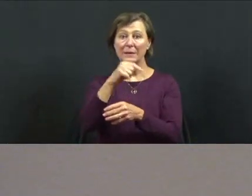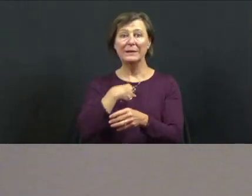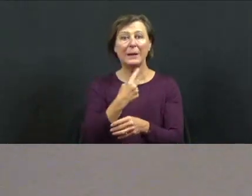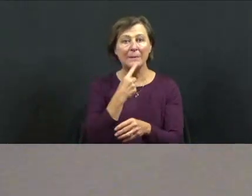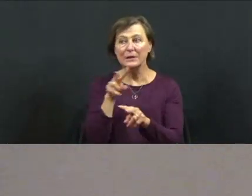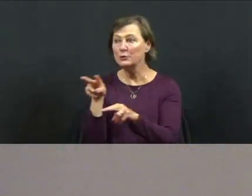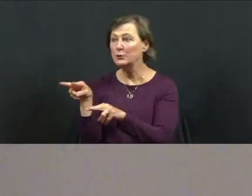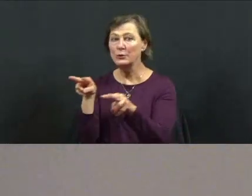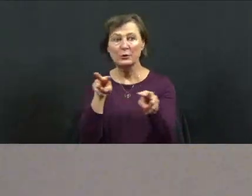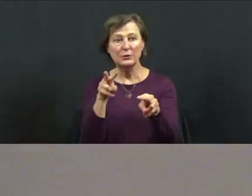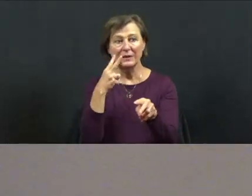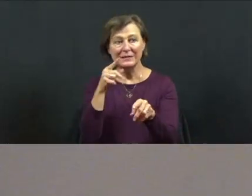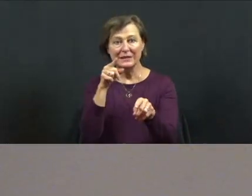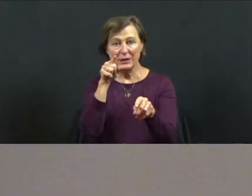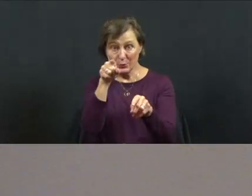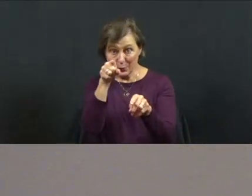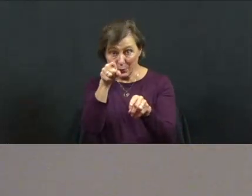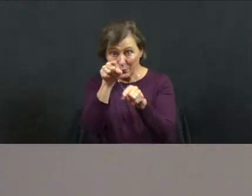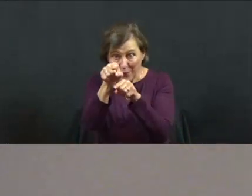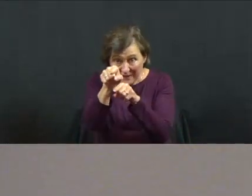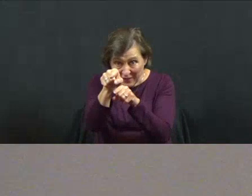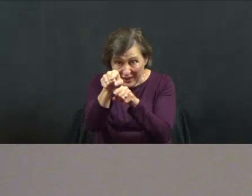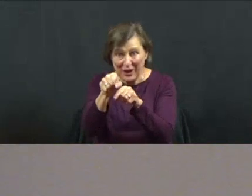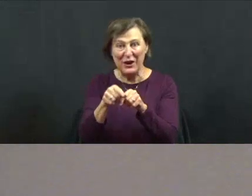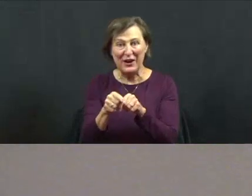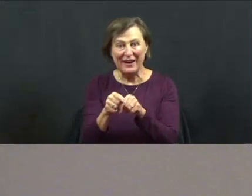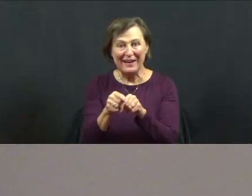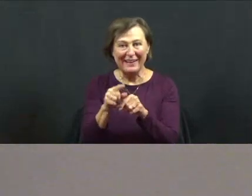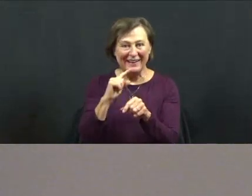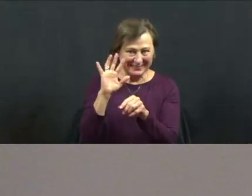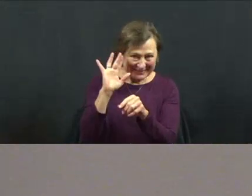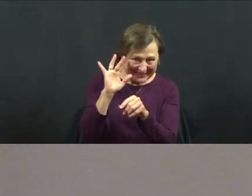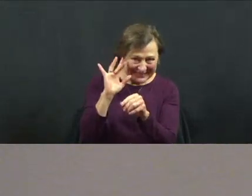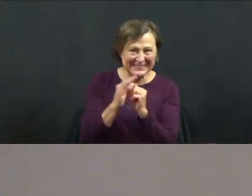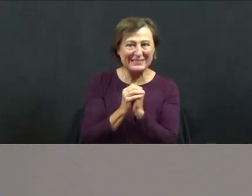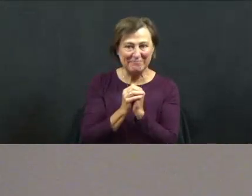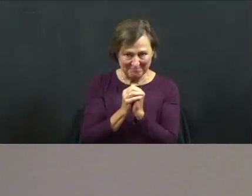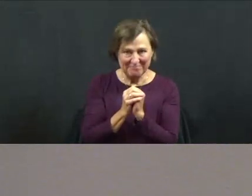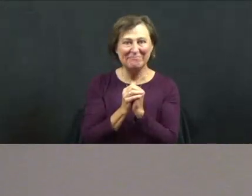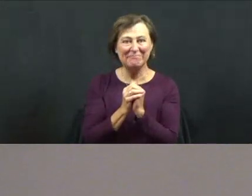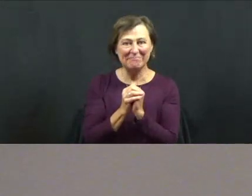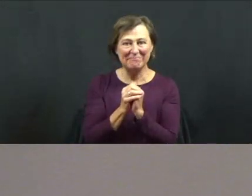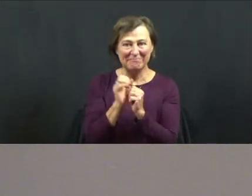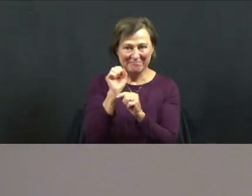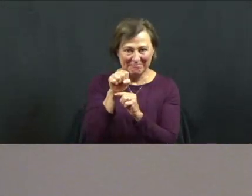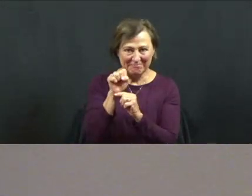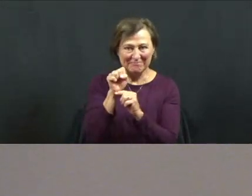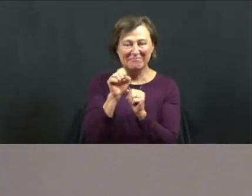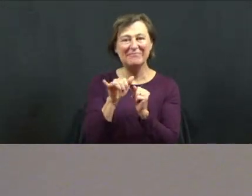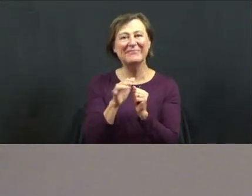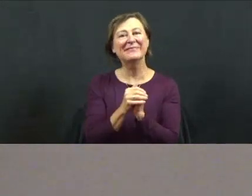sitting right over there, and i give you a little wave and a nod. I miss grabbing a cup of